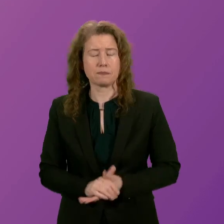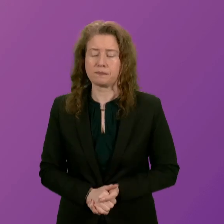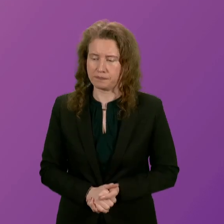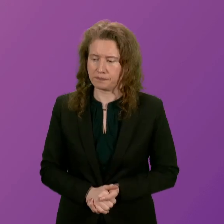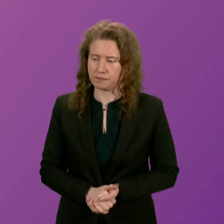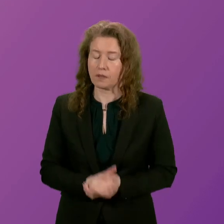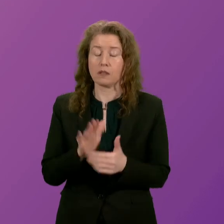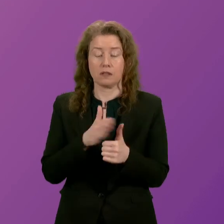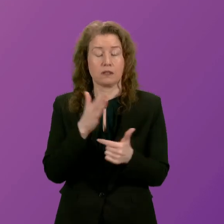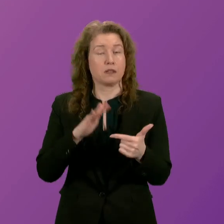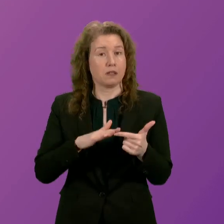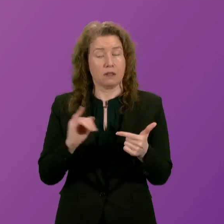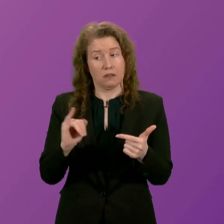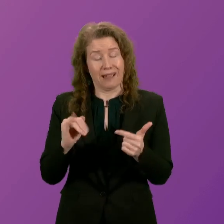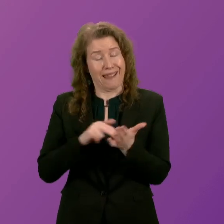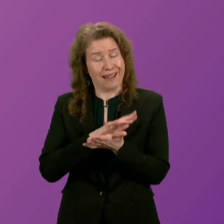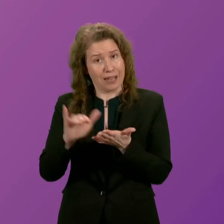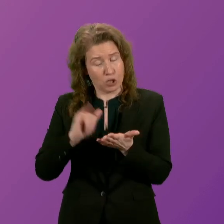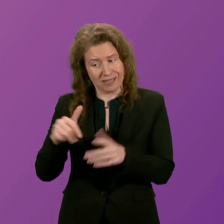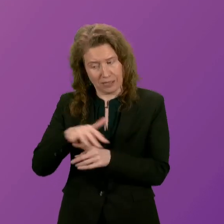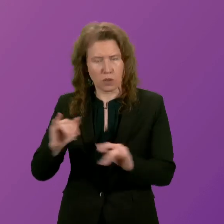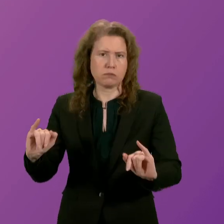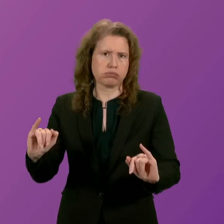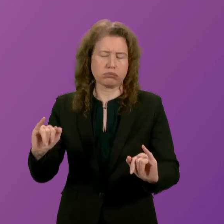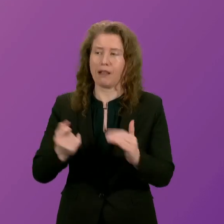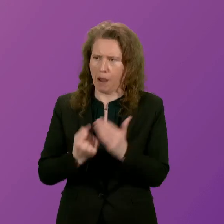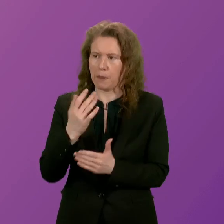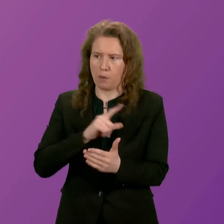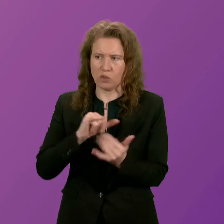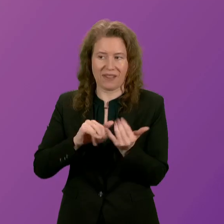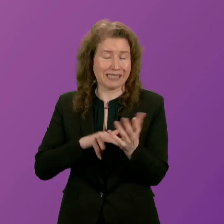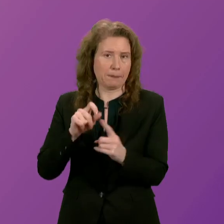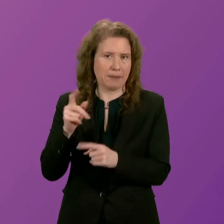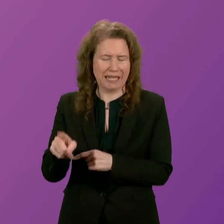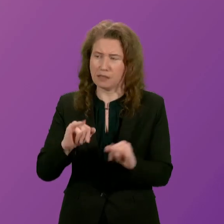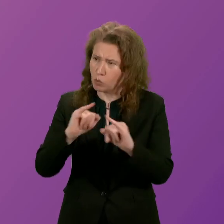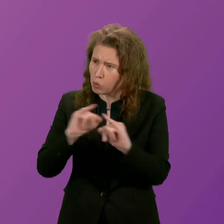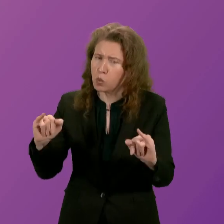The deadly situation in our NHS, caused by the SNP, is vast, but whole areas were